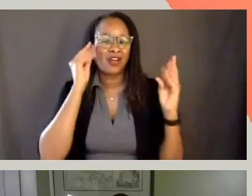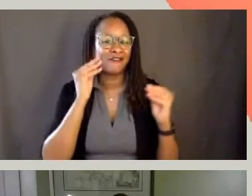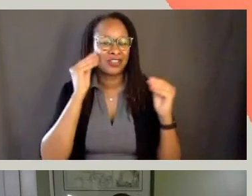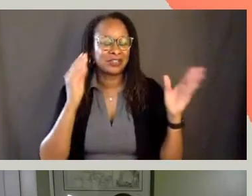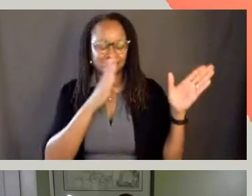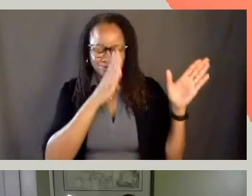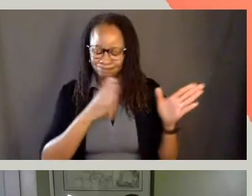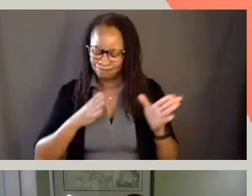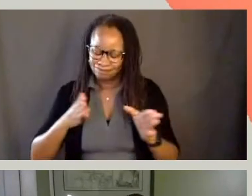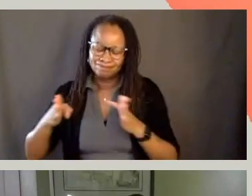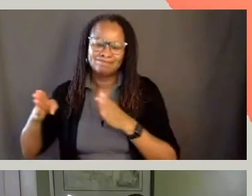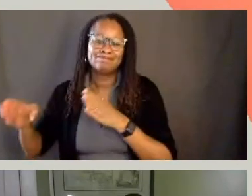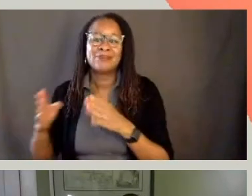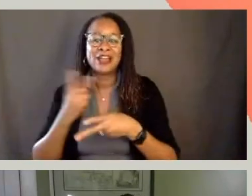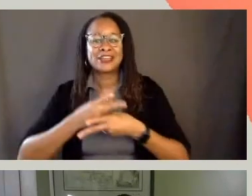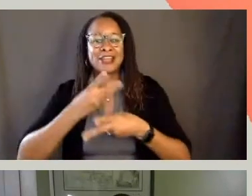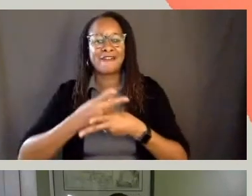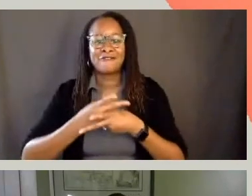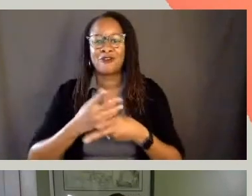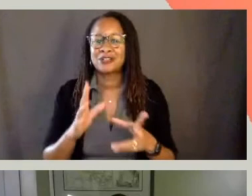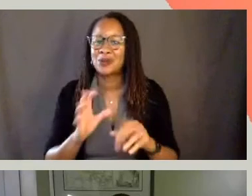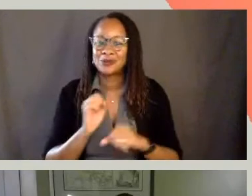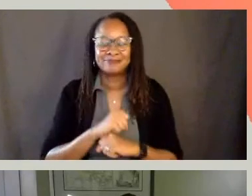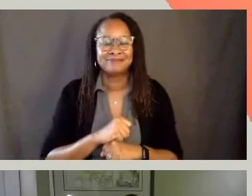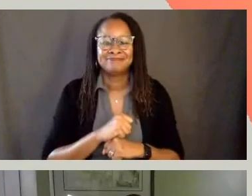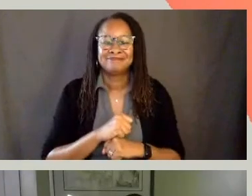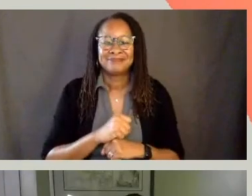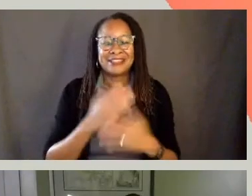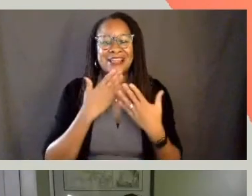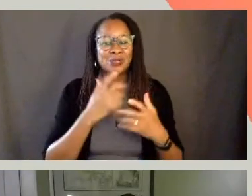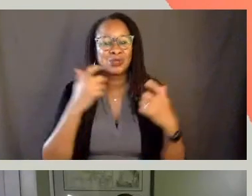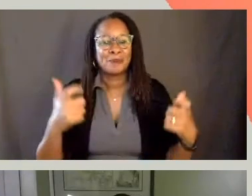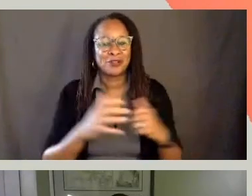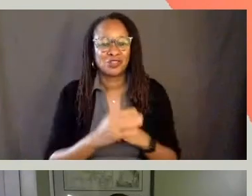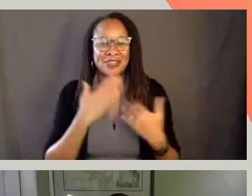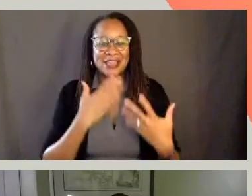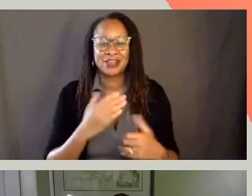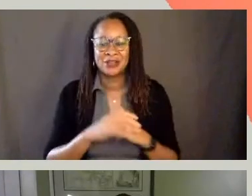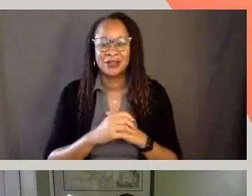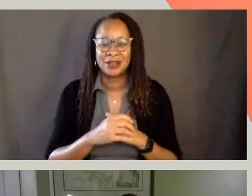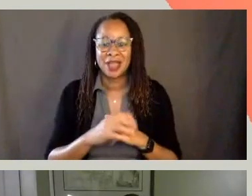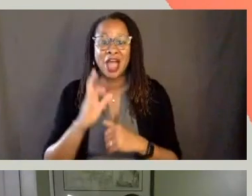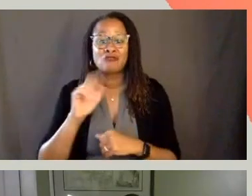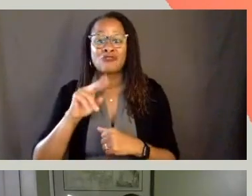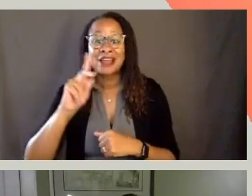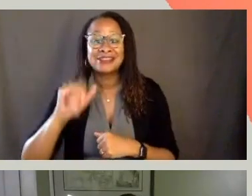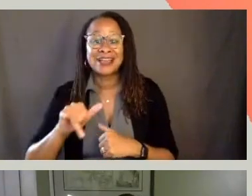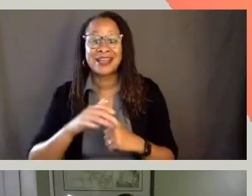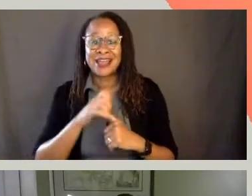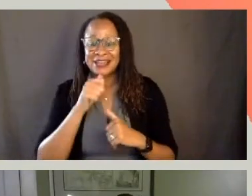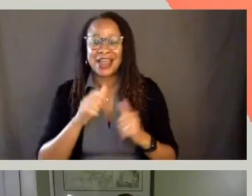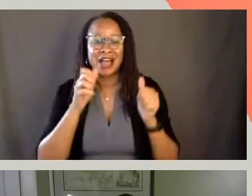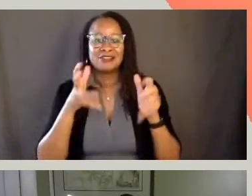so everything was very thoughtfully planned down and cared for, so thank you so much. I wanna say let's not lose touch with each other